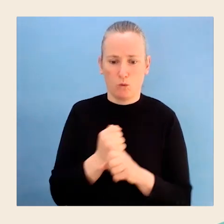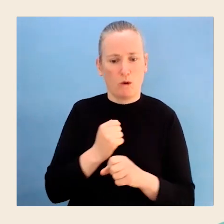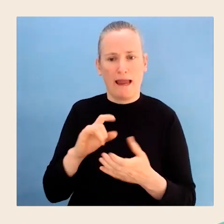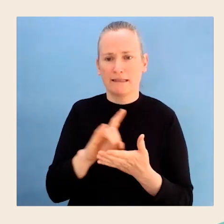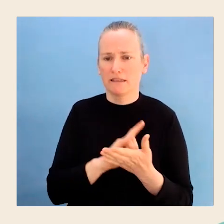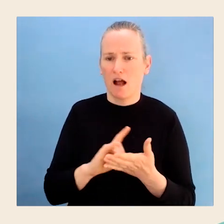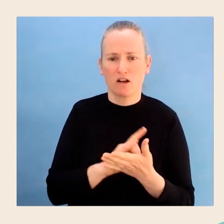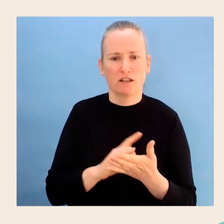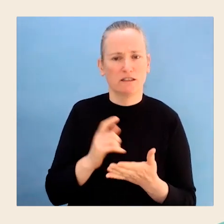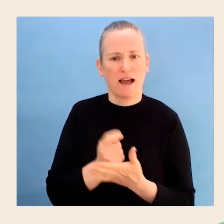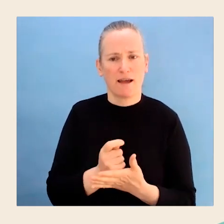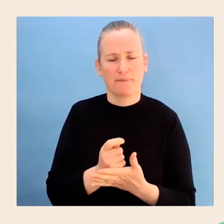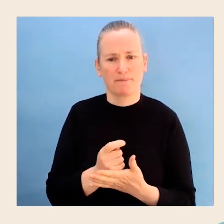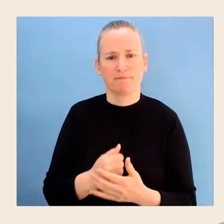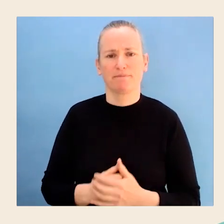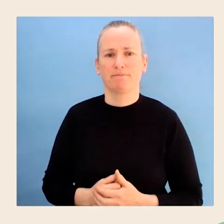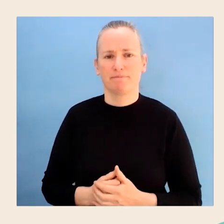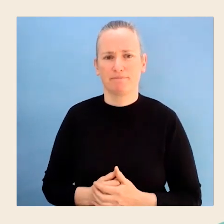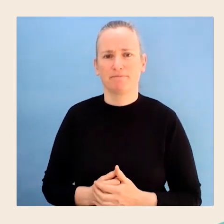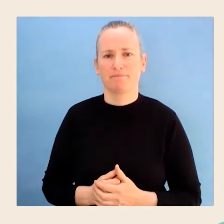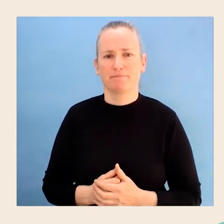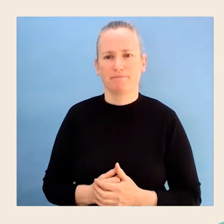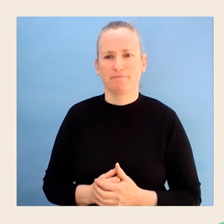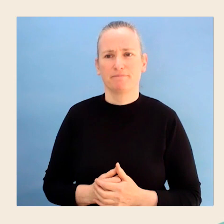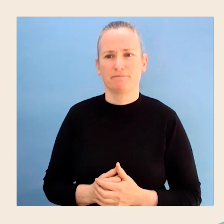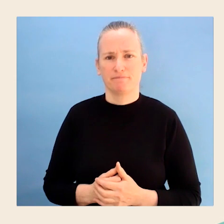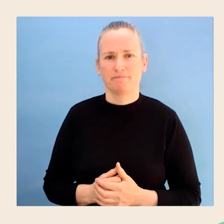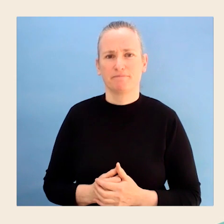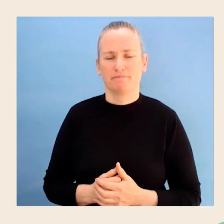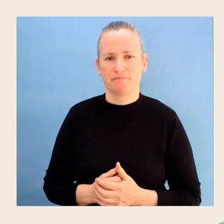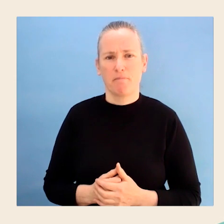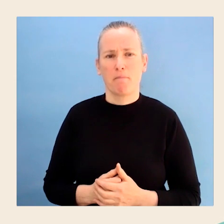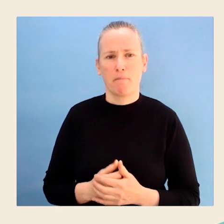And I think it's going to be many years